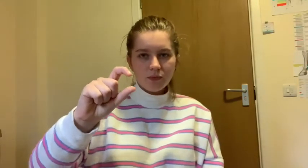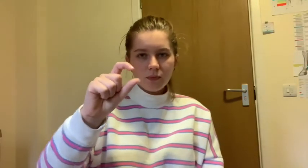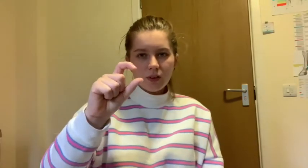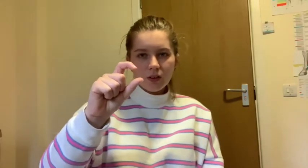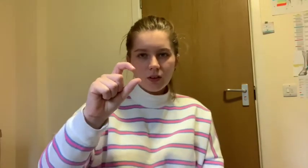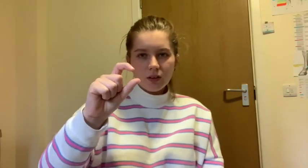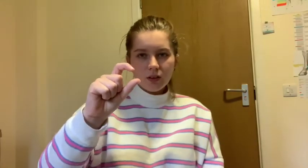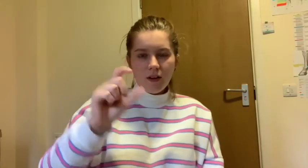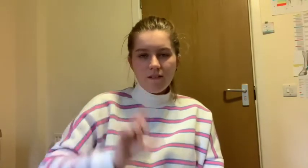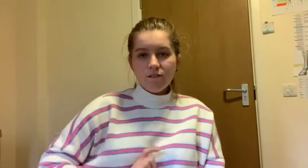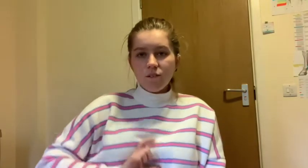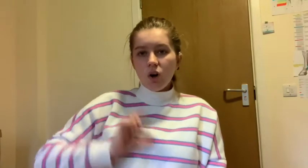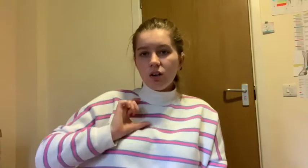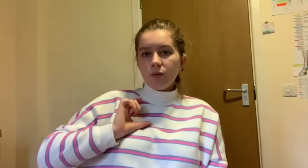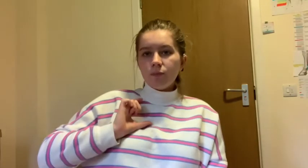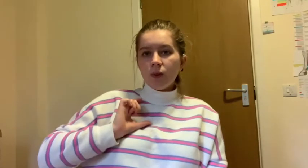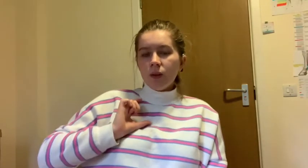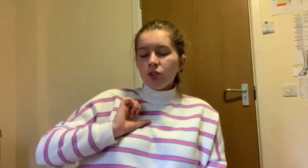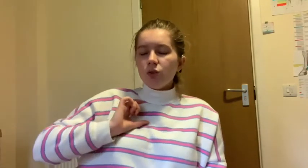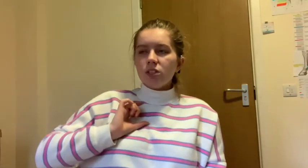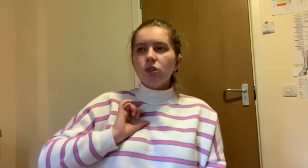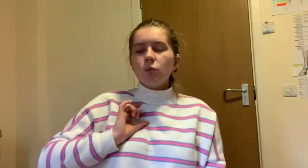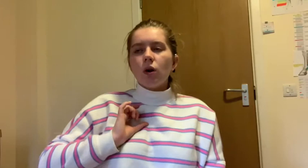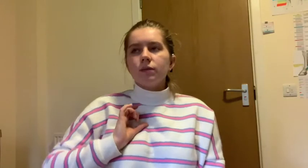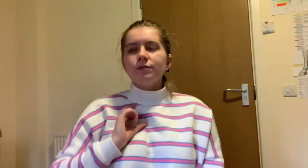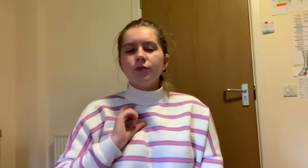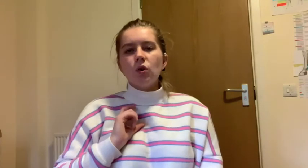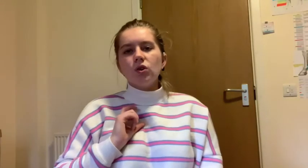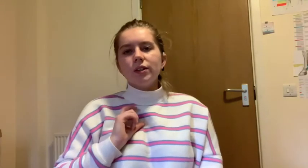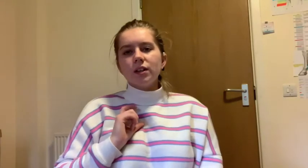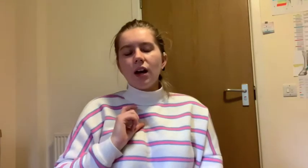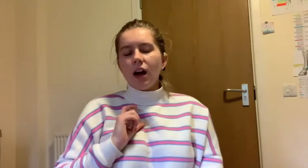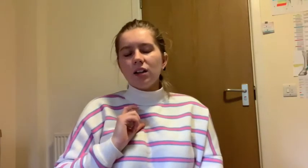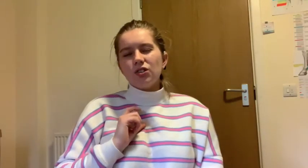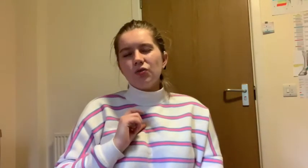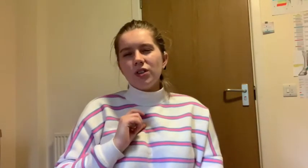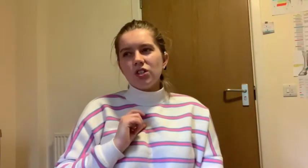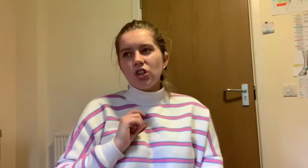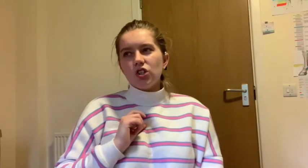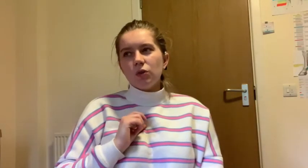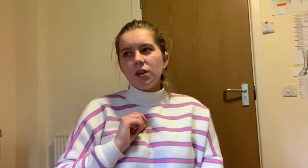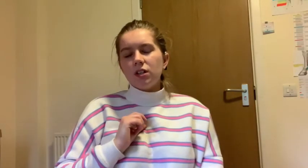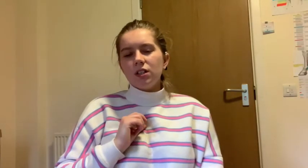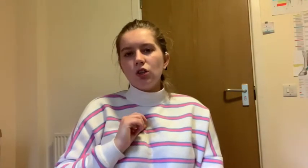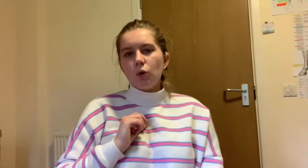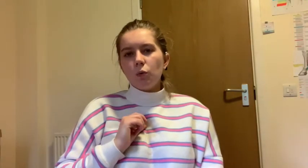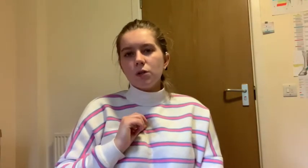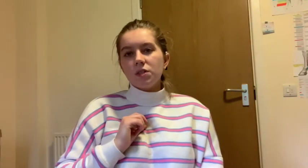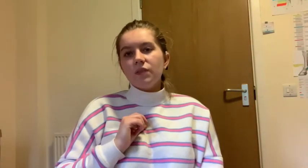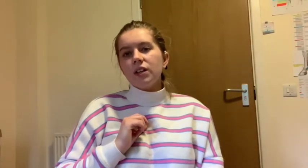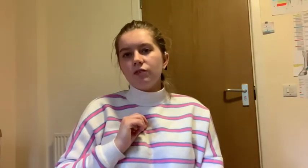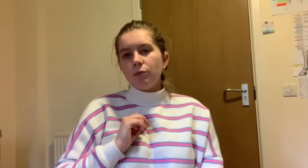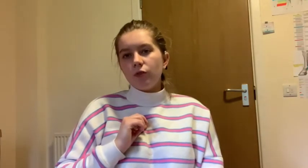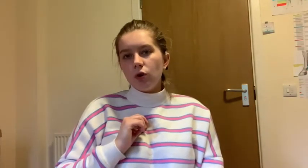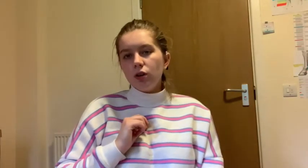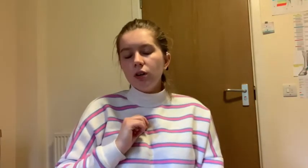"Funk" This is another one, "Funk" I had to research another meaning because I didn't know the specific word meaning for funk